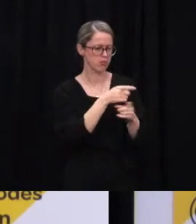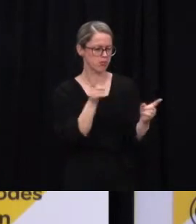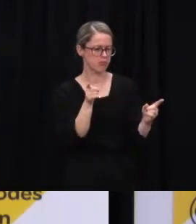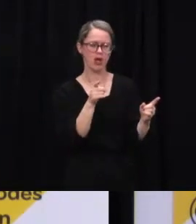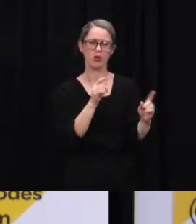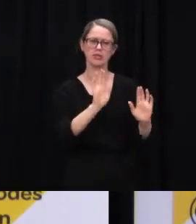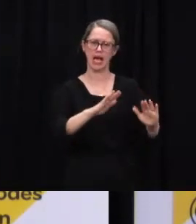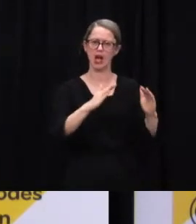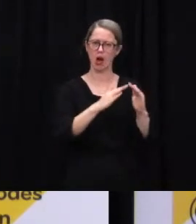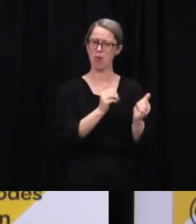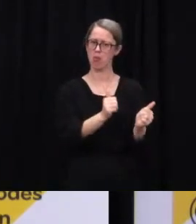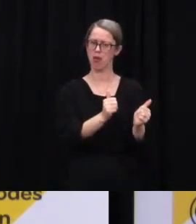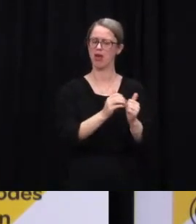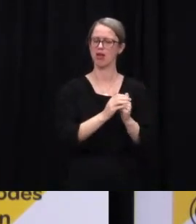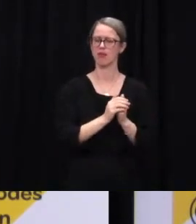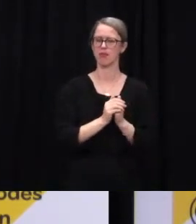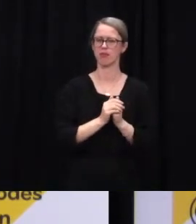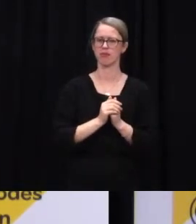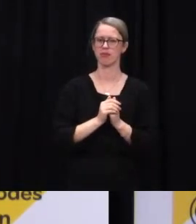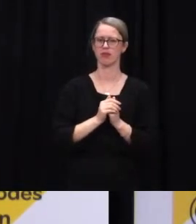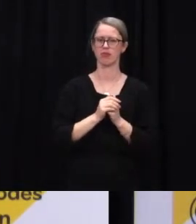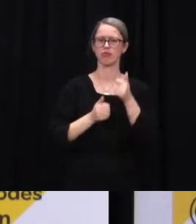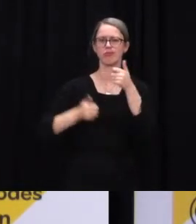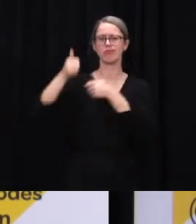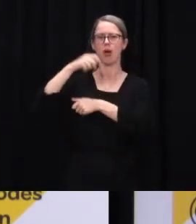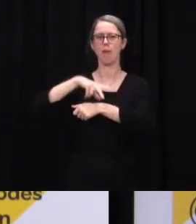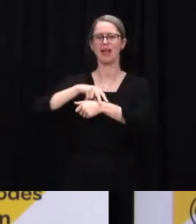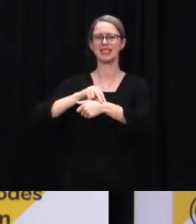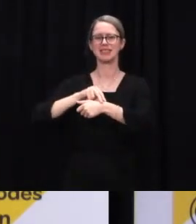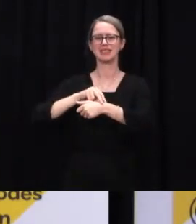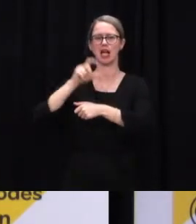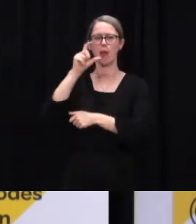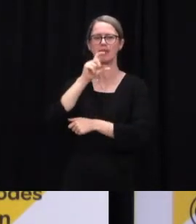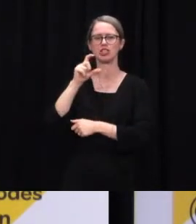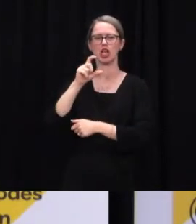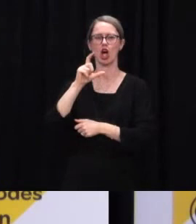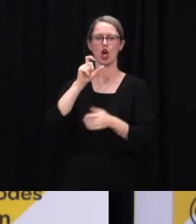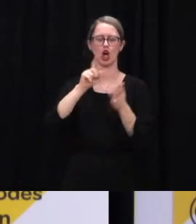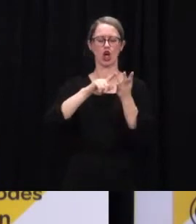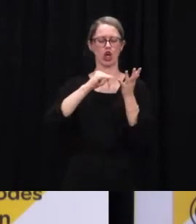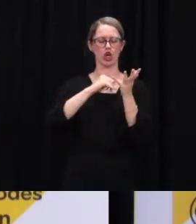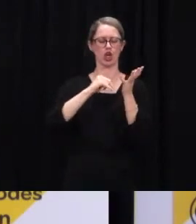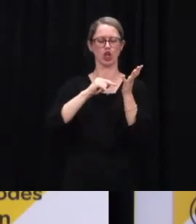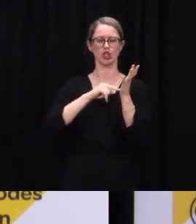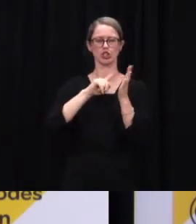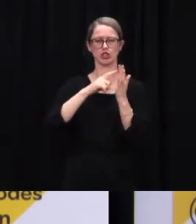are very clear that they are getting a high degree of